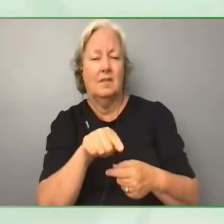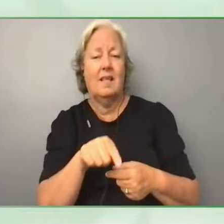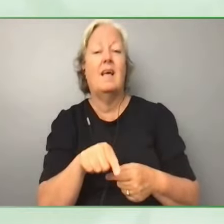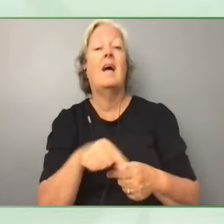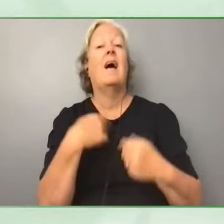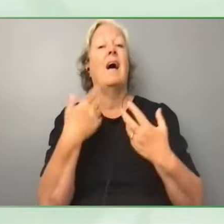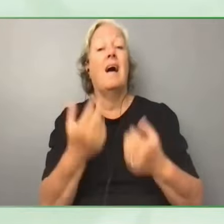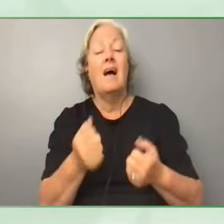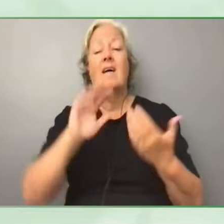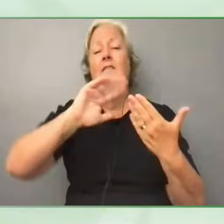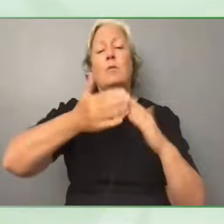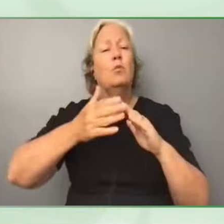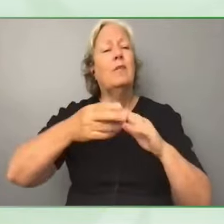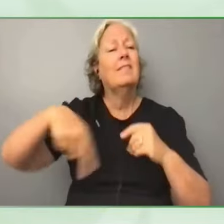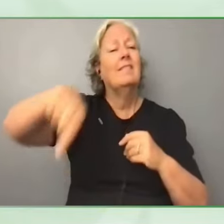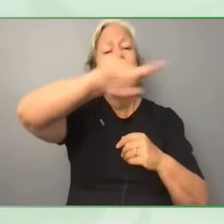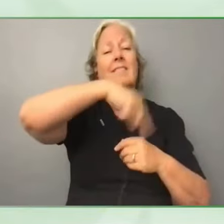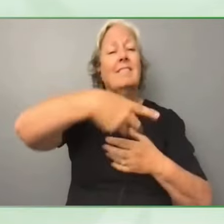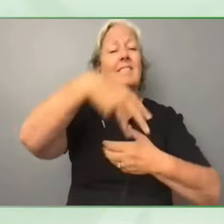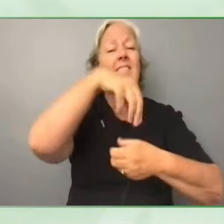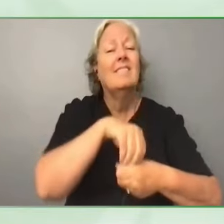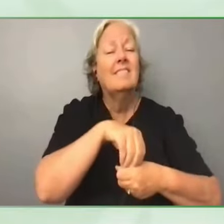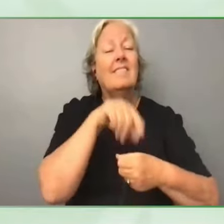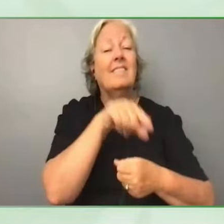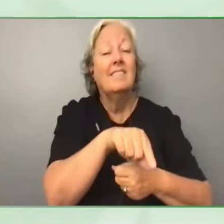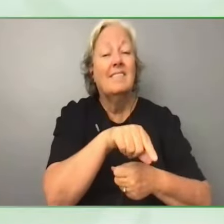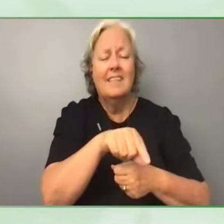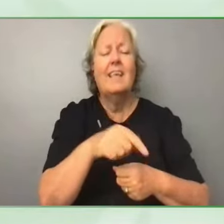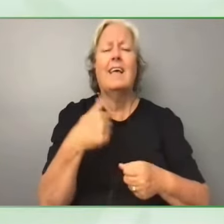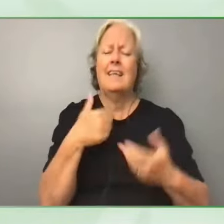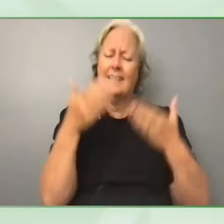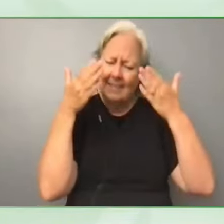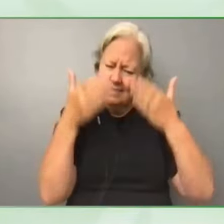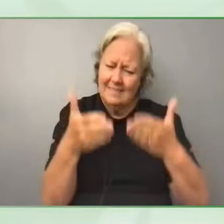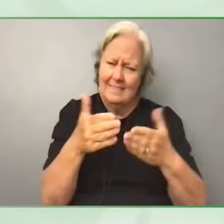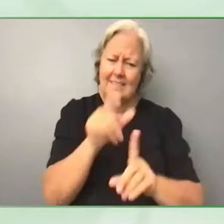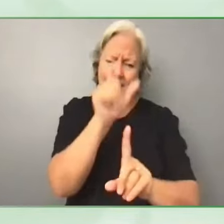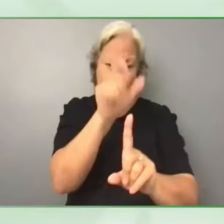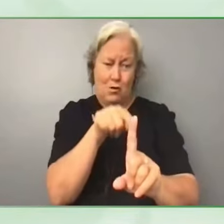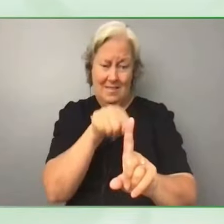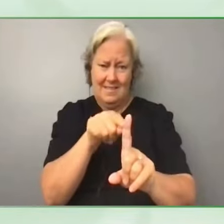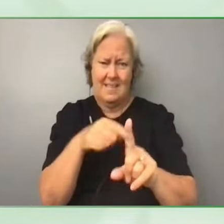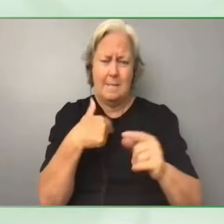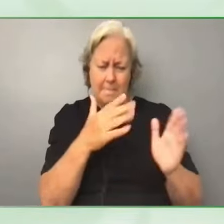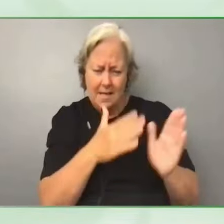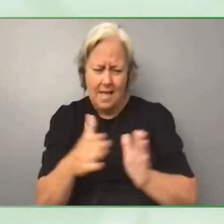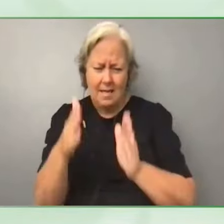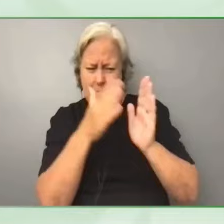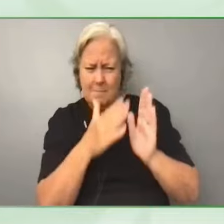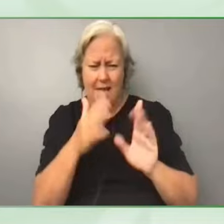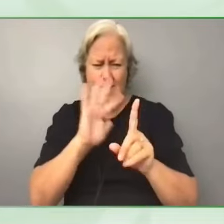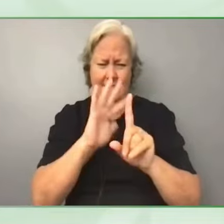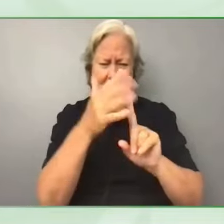the centre-planning process is coming together, discussing needs